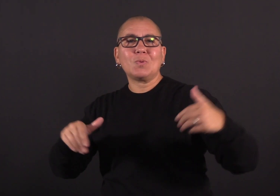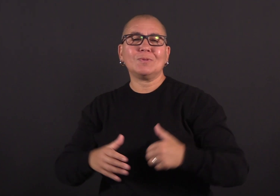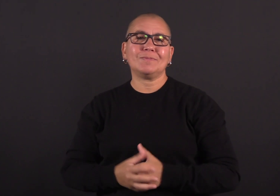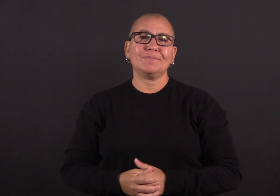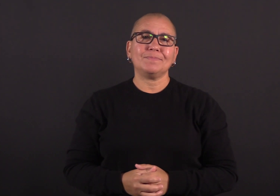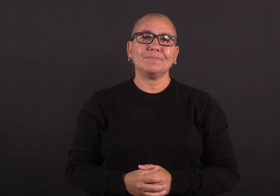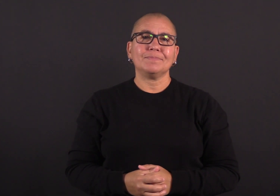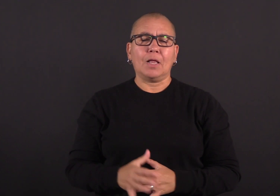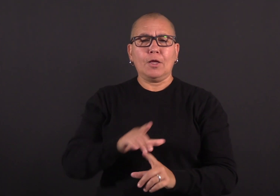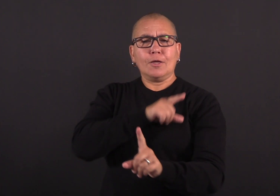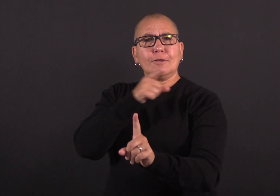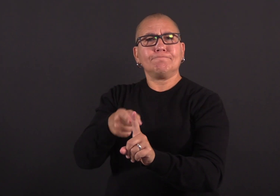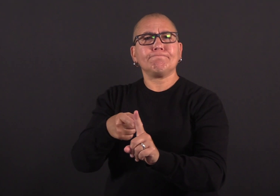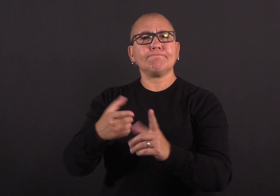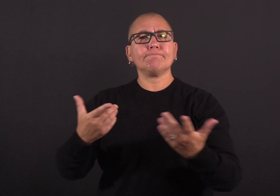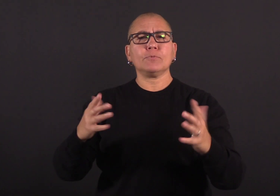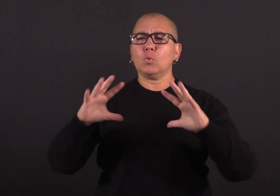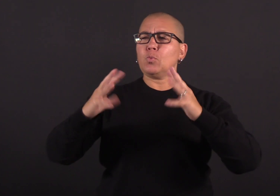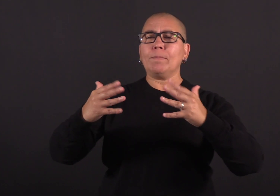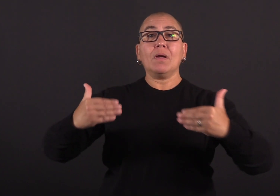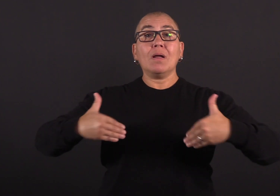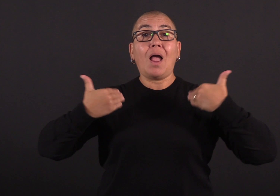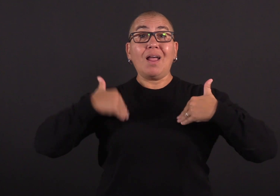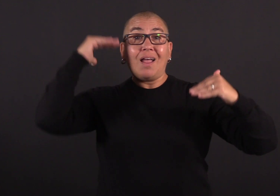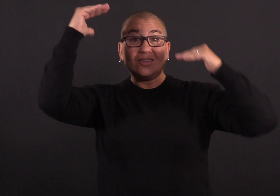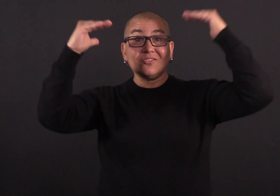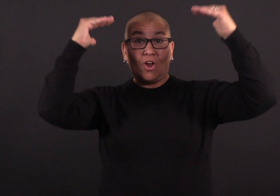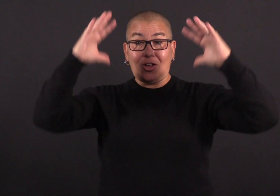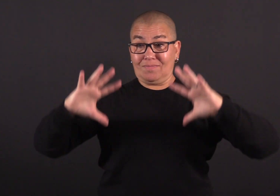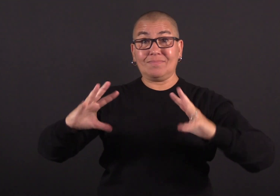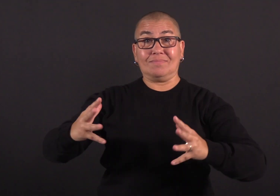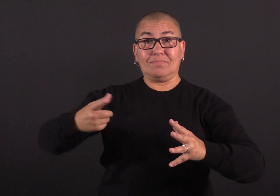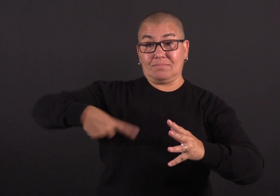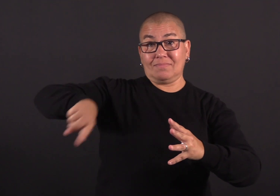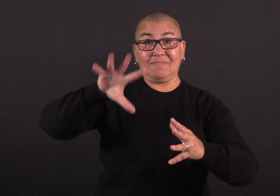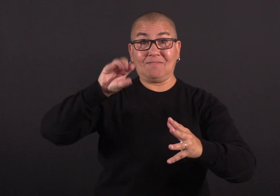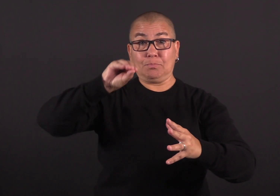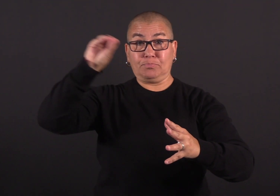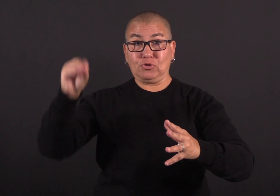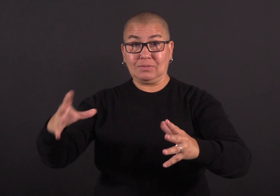Native Hawaiian and Pacific Islander population. • Minnesota lagged in vaccinating young adults: